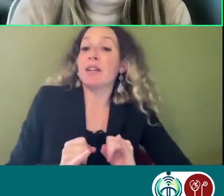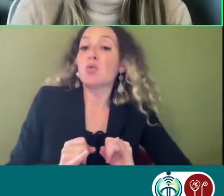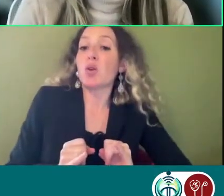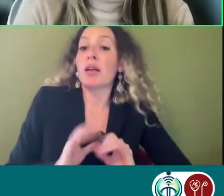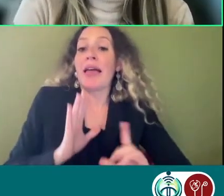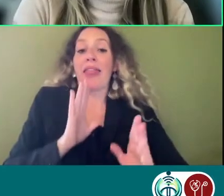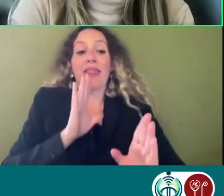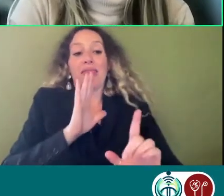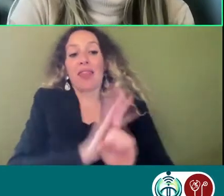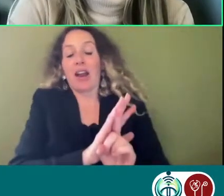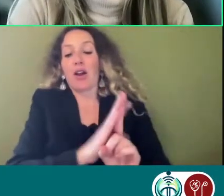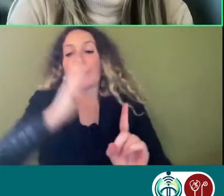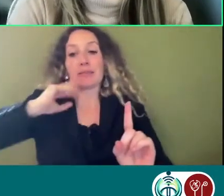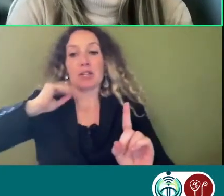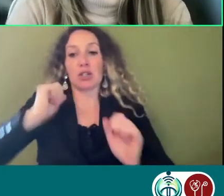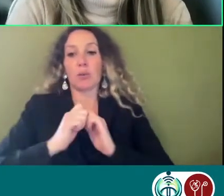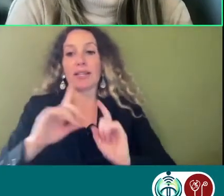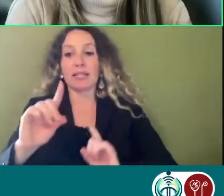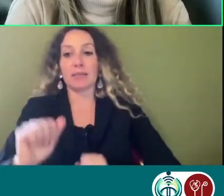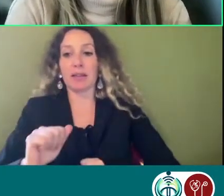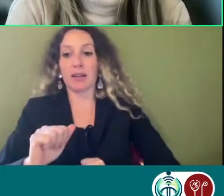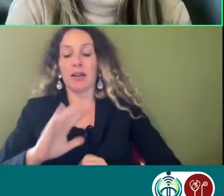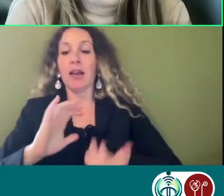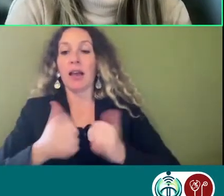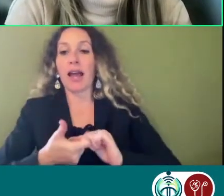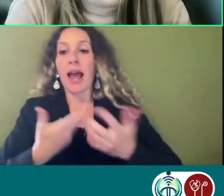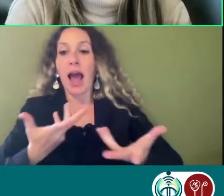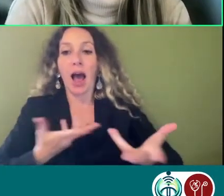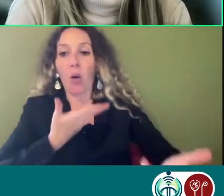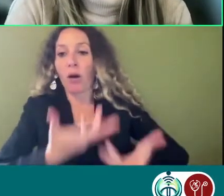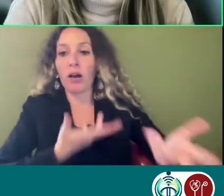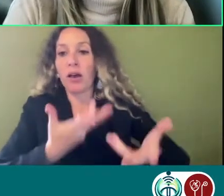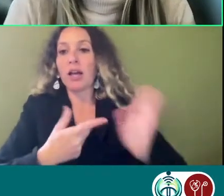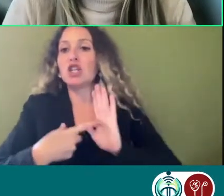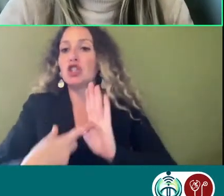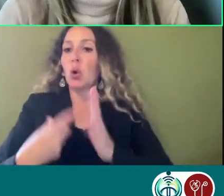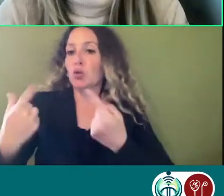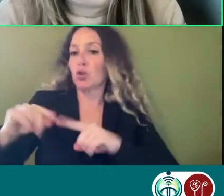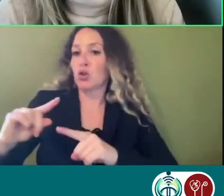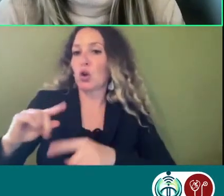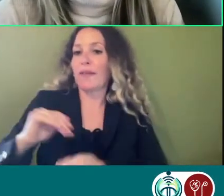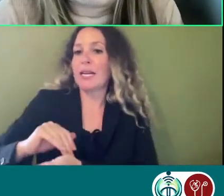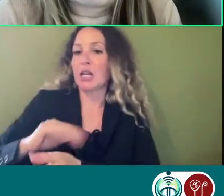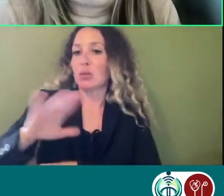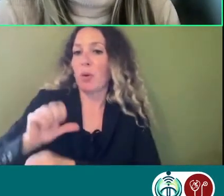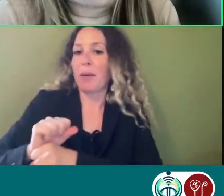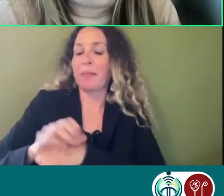affects their experience and presentation at the doctor's appointment. So before I go further into